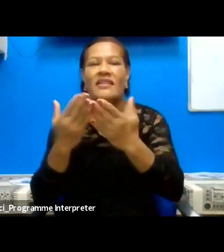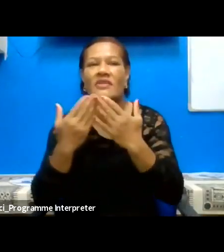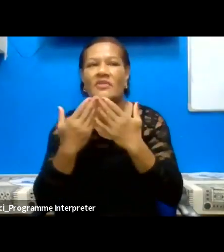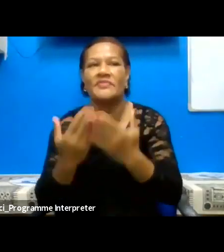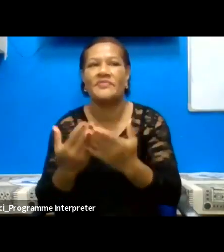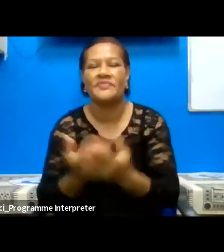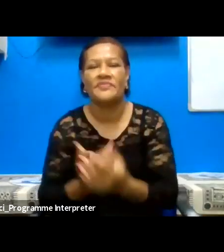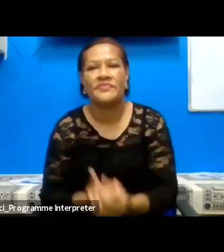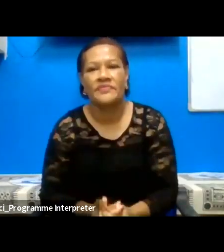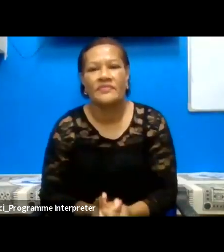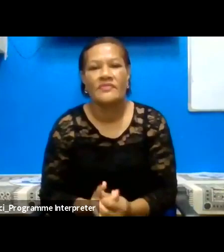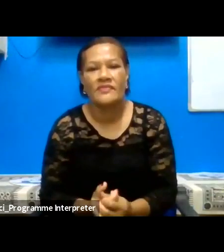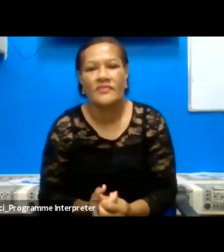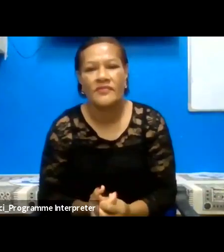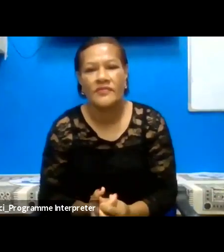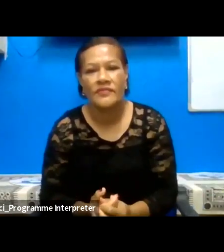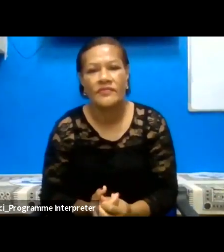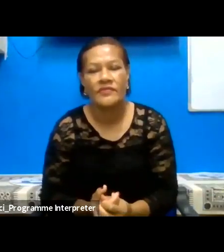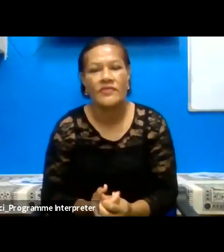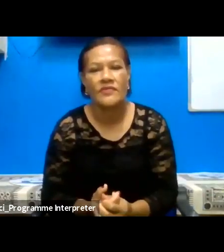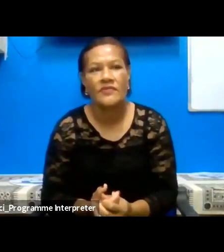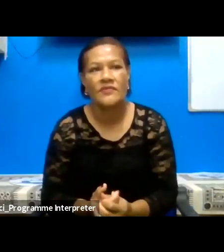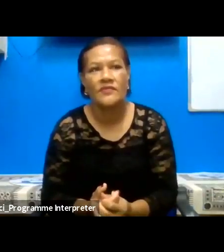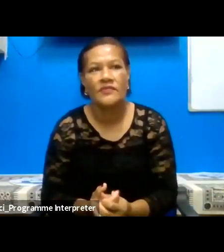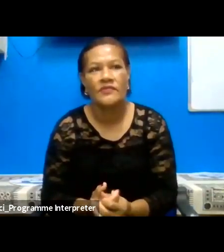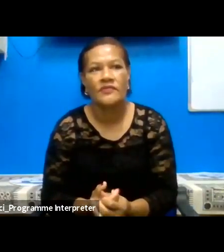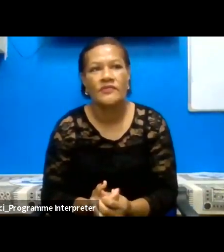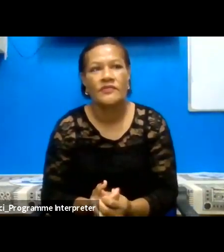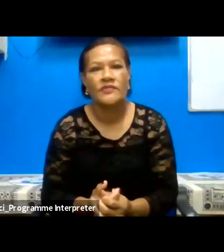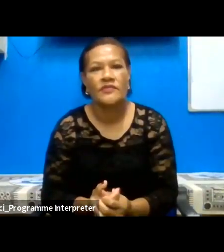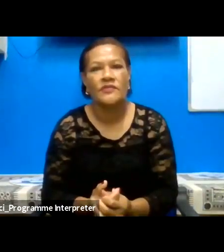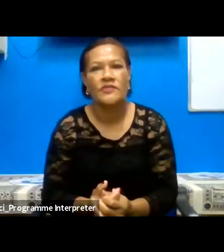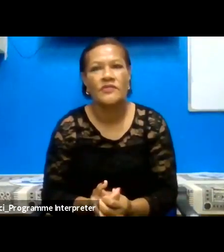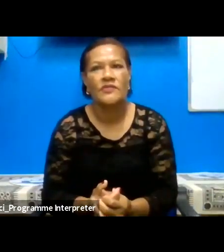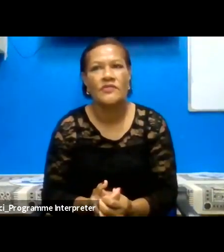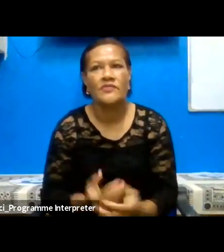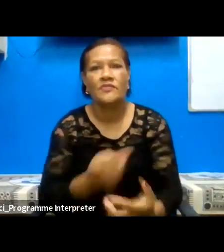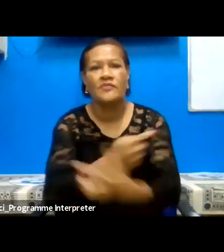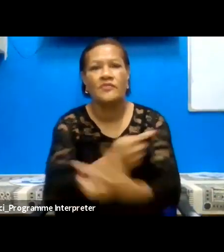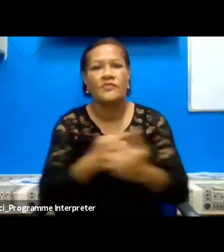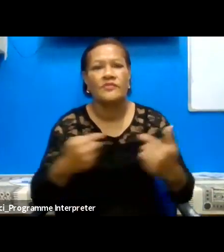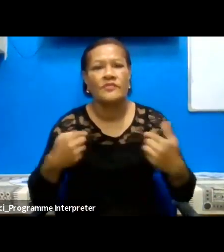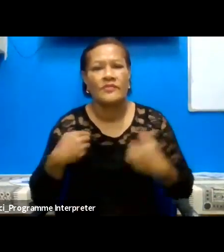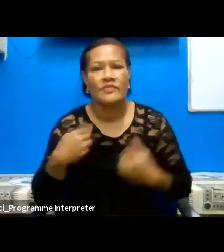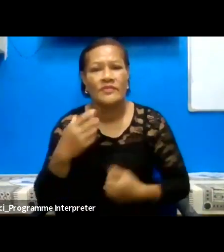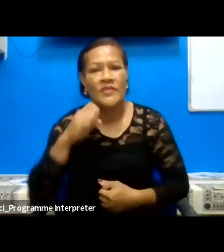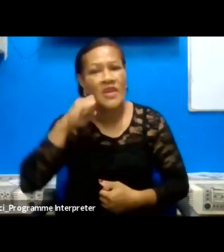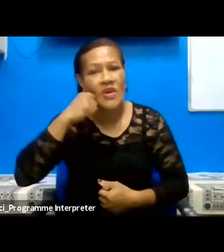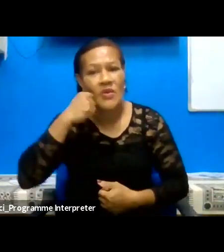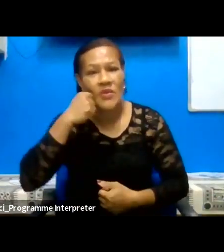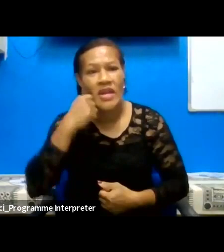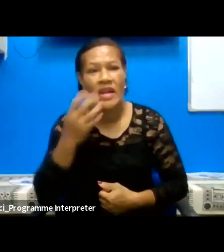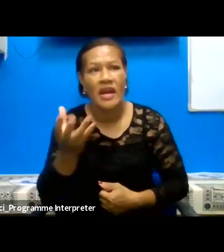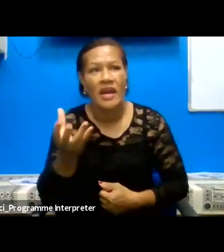society with the living with people with disabilities and